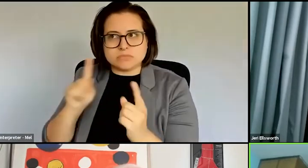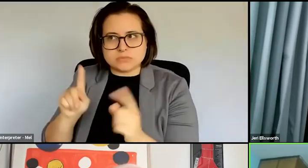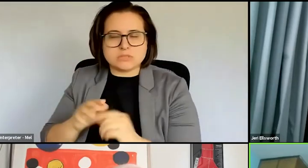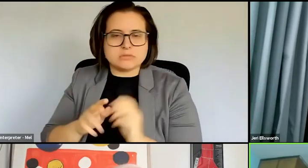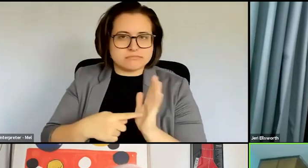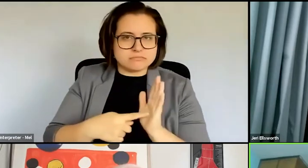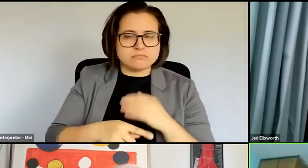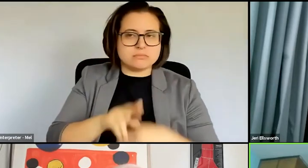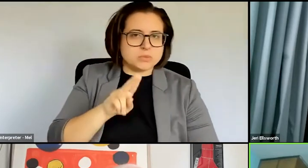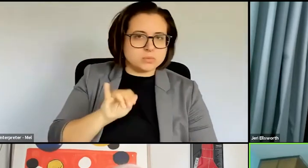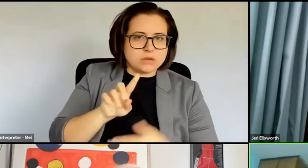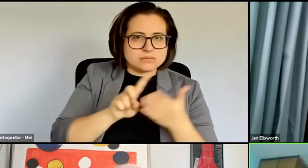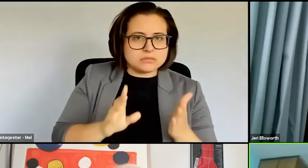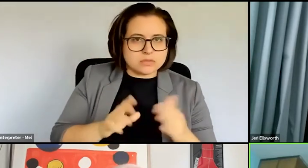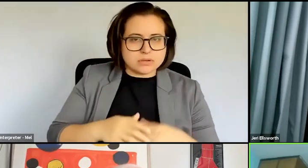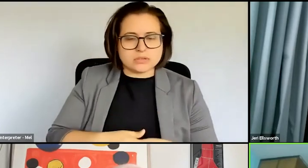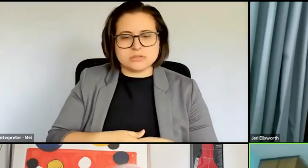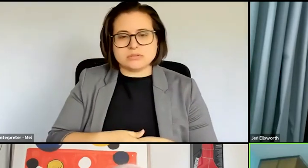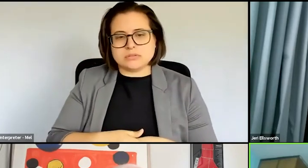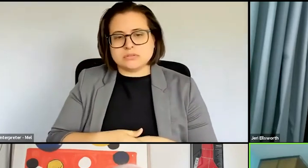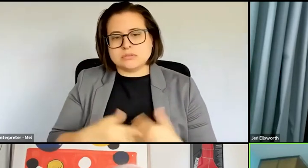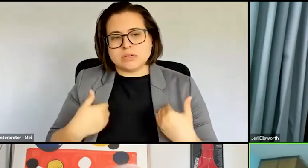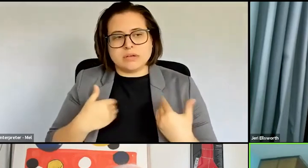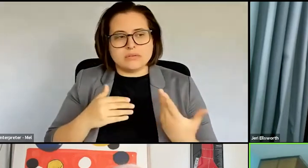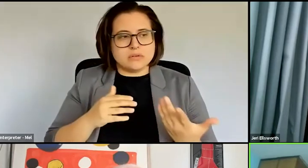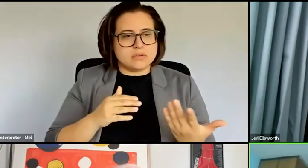we had Fitts law, it says oh you know, if something's small it's hard to find and